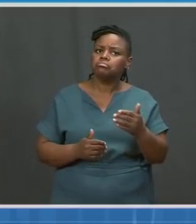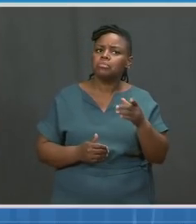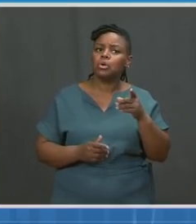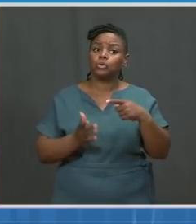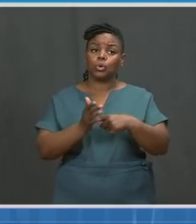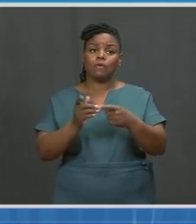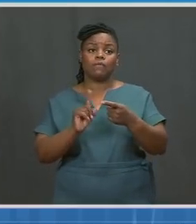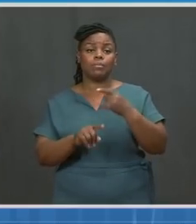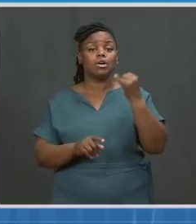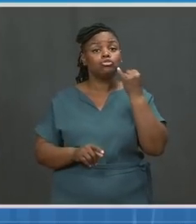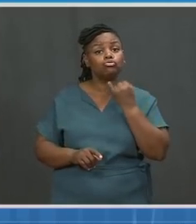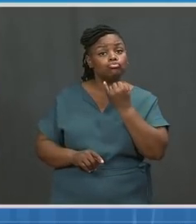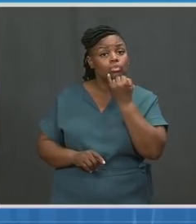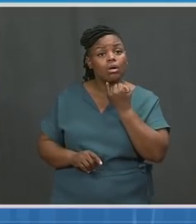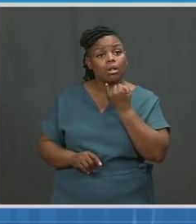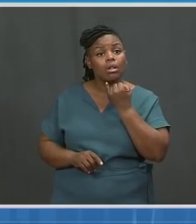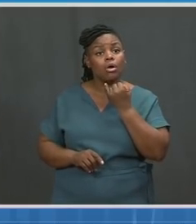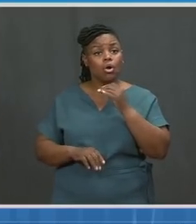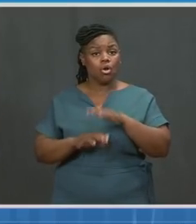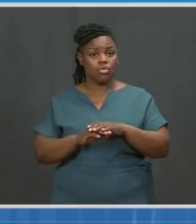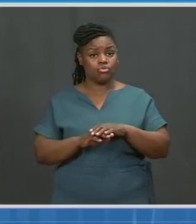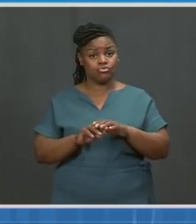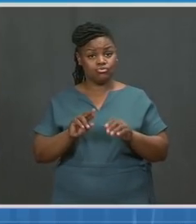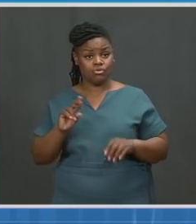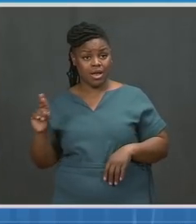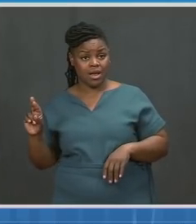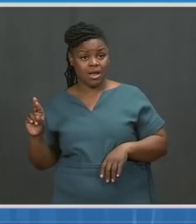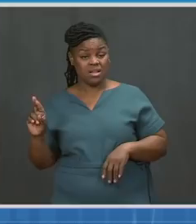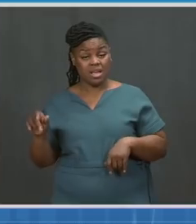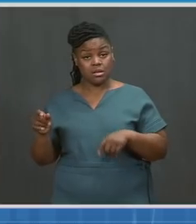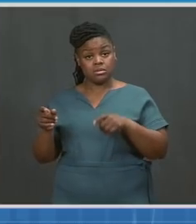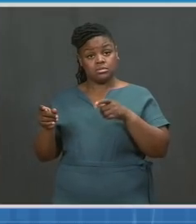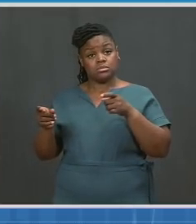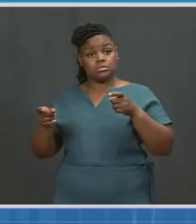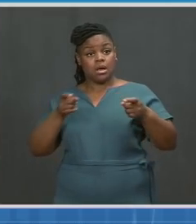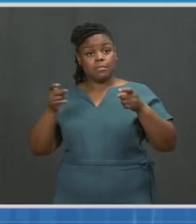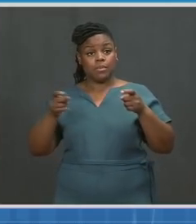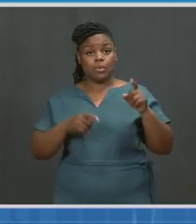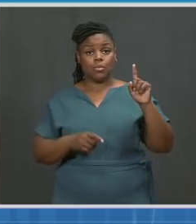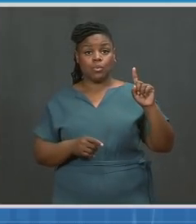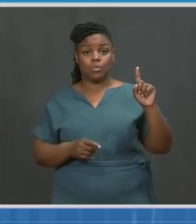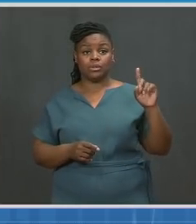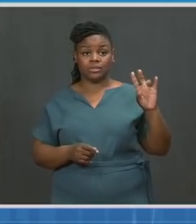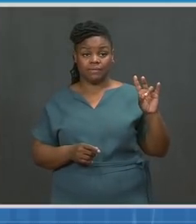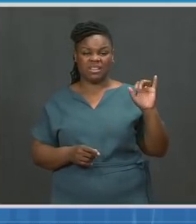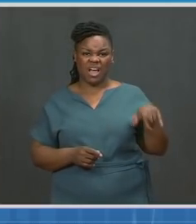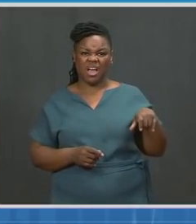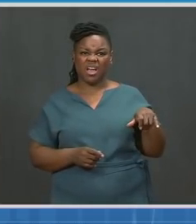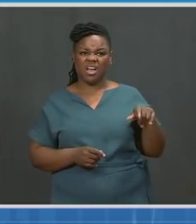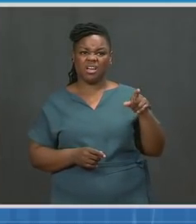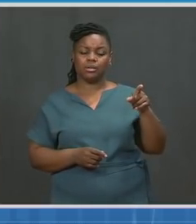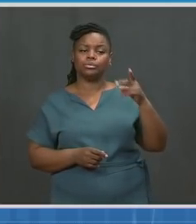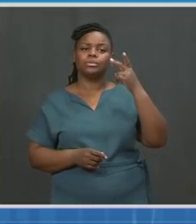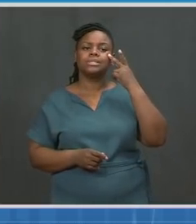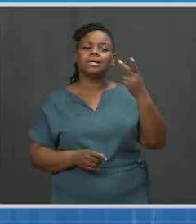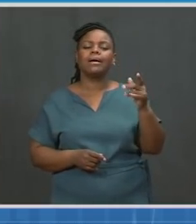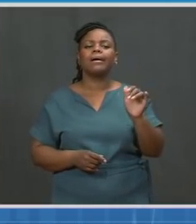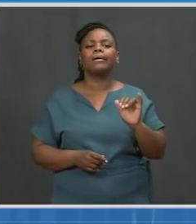in which the dominant 117 predominates there. And as you can see, as the vaccine doses increase,